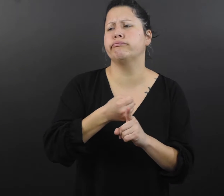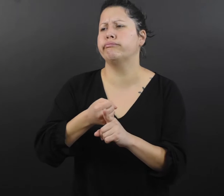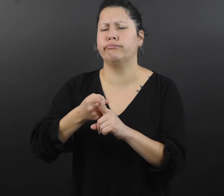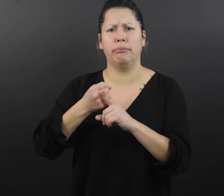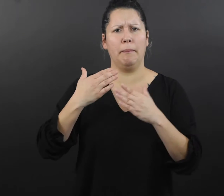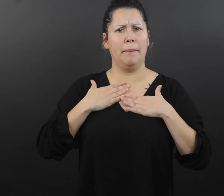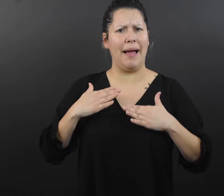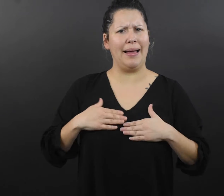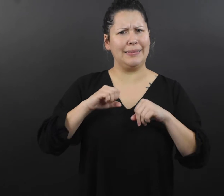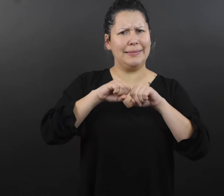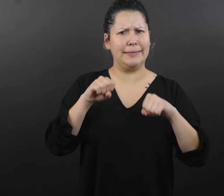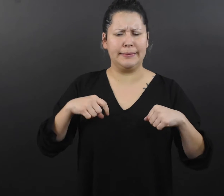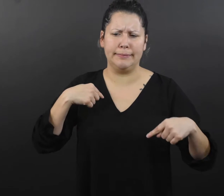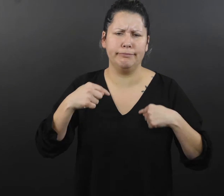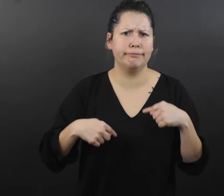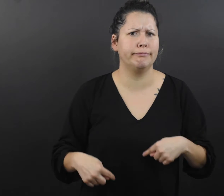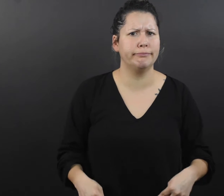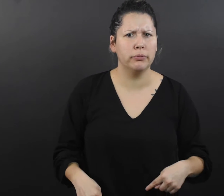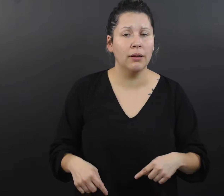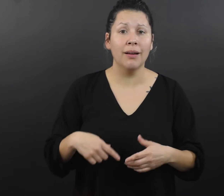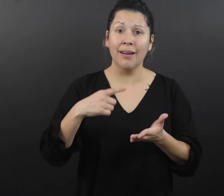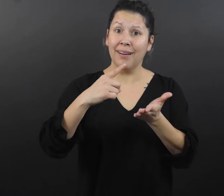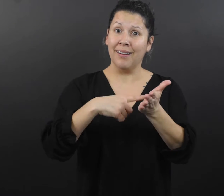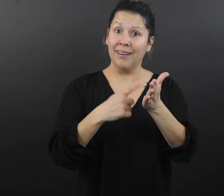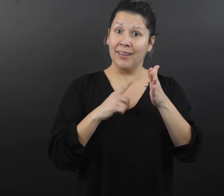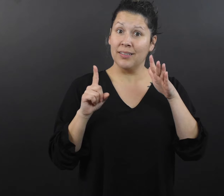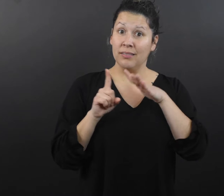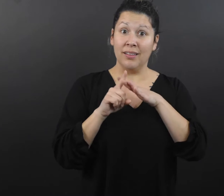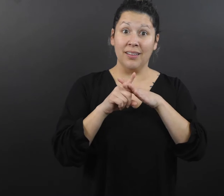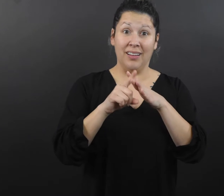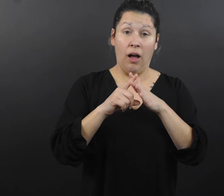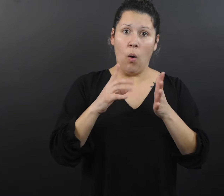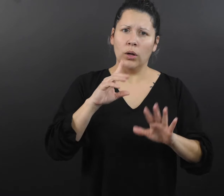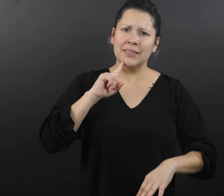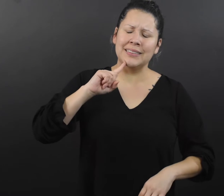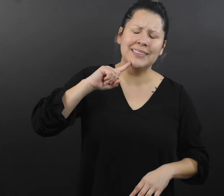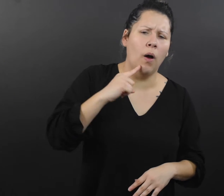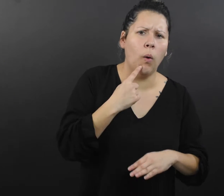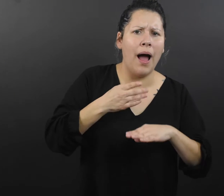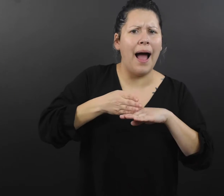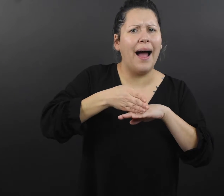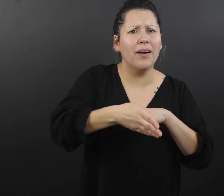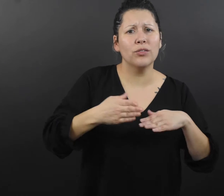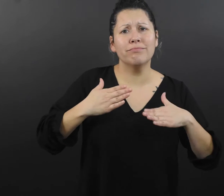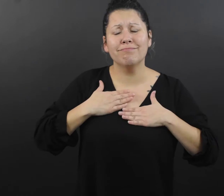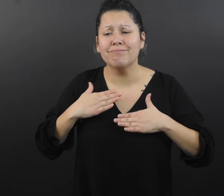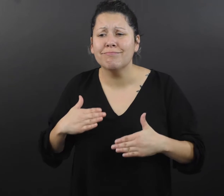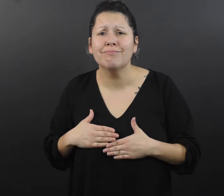different systems of the body. Sometimes symptoms get worse after physical or mental activities.